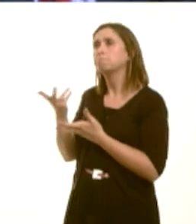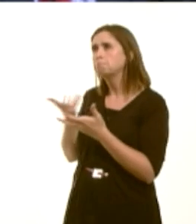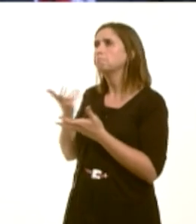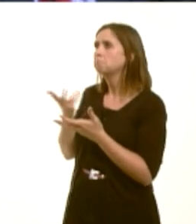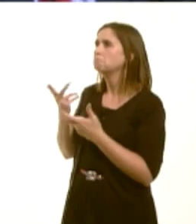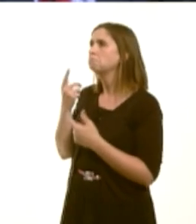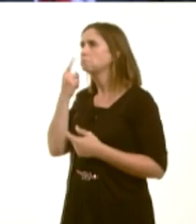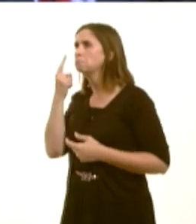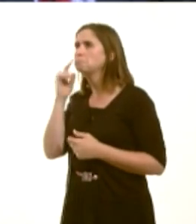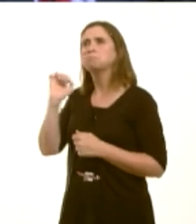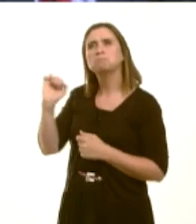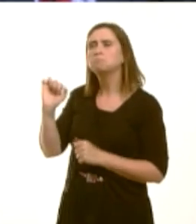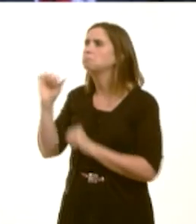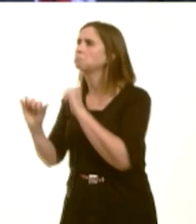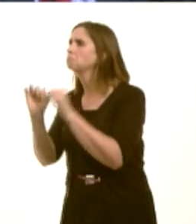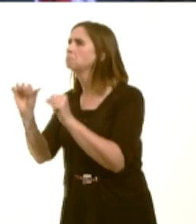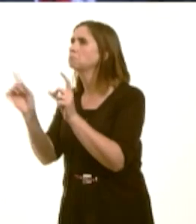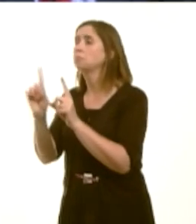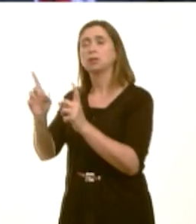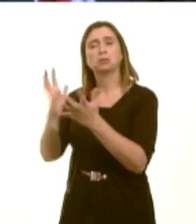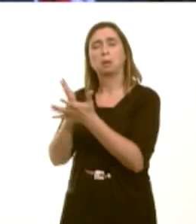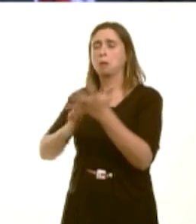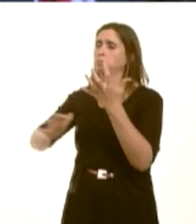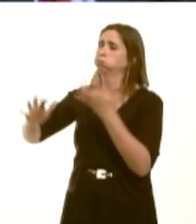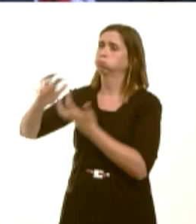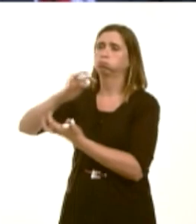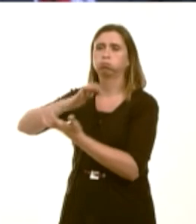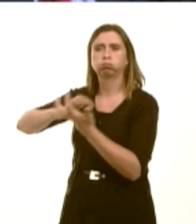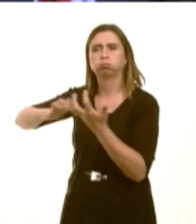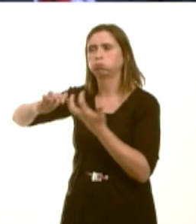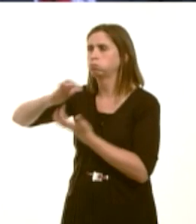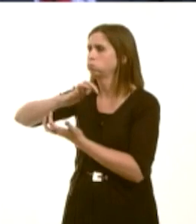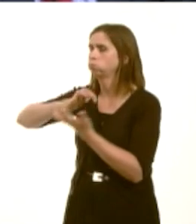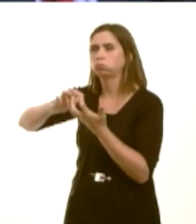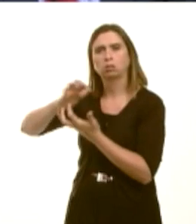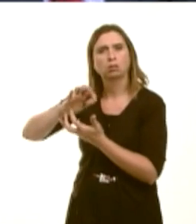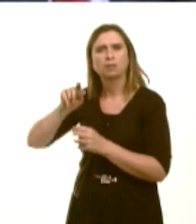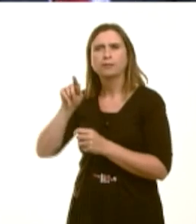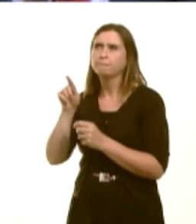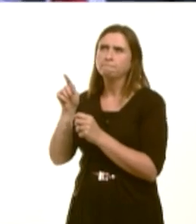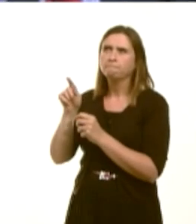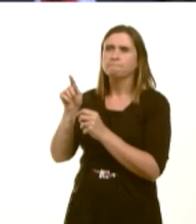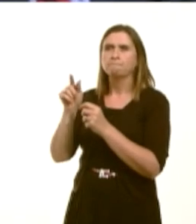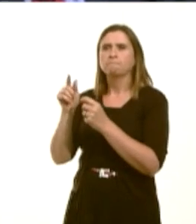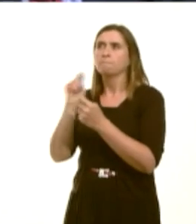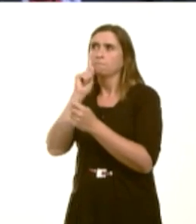there are huge complications in terms of the powers that are proposed to be devolved to